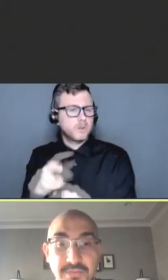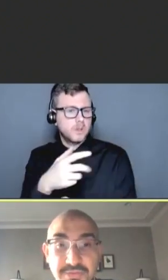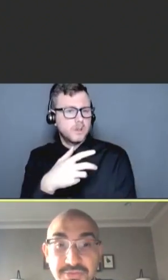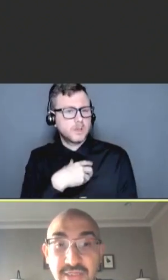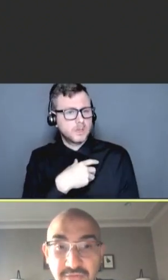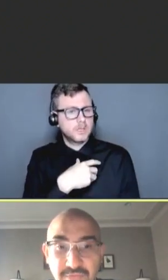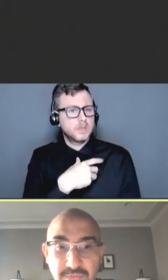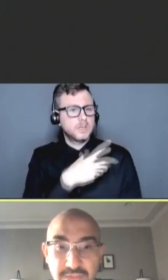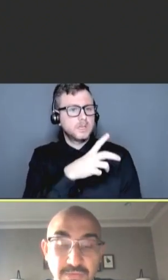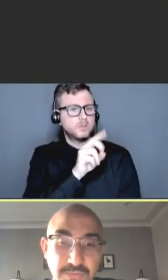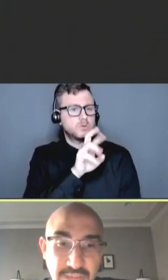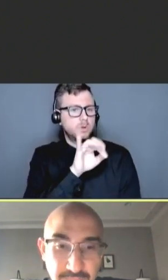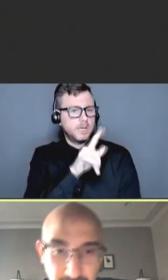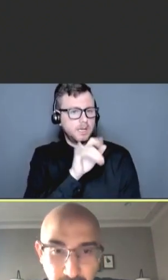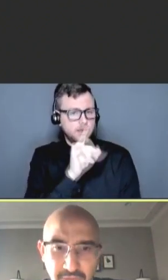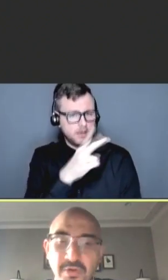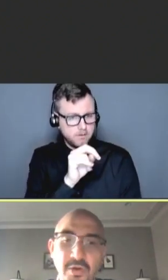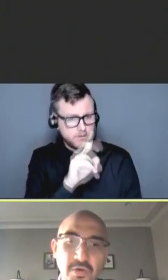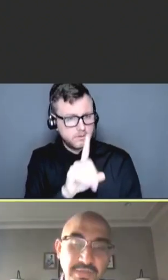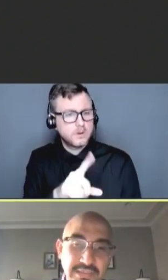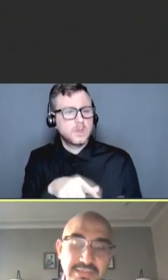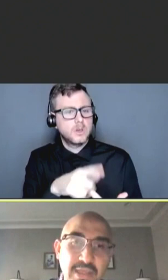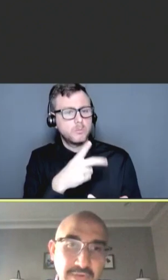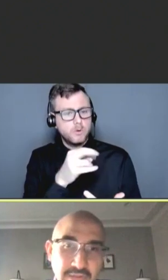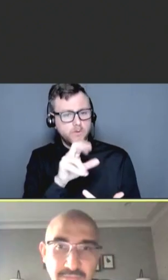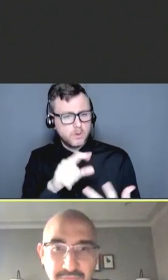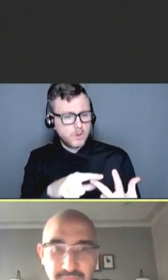draining lymph nodes, and also we sampled the bone marrow. Obviously sampling the peripheral